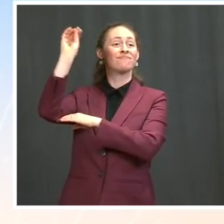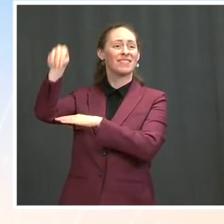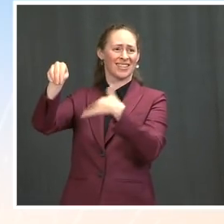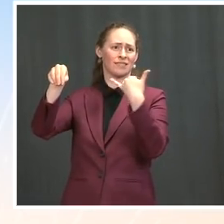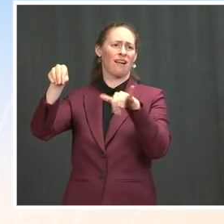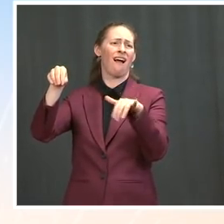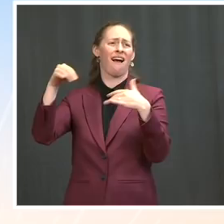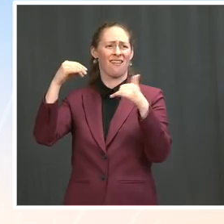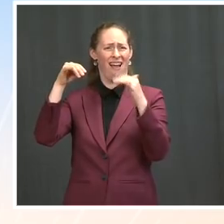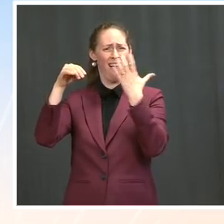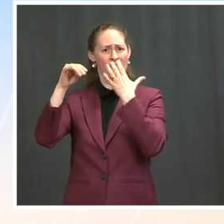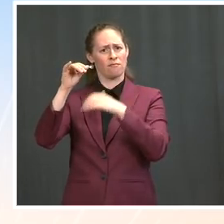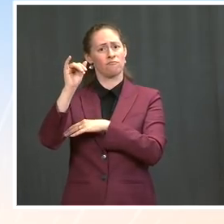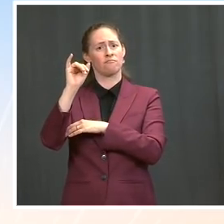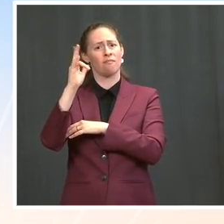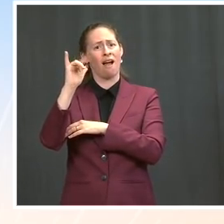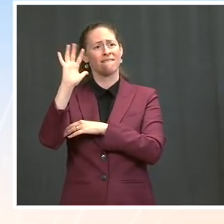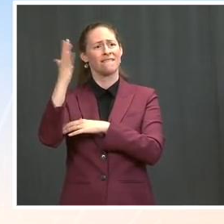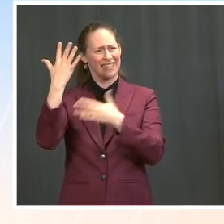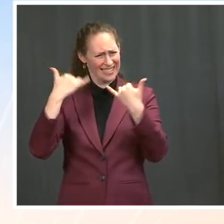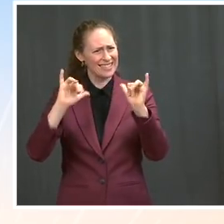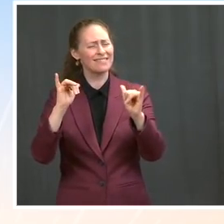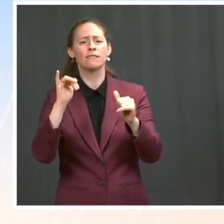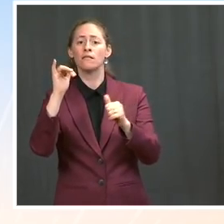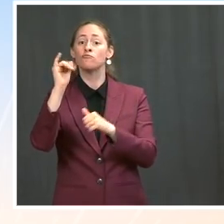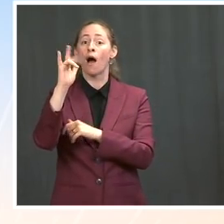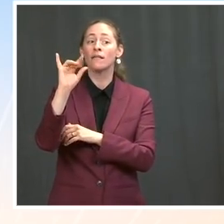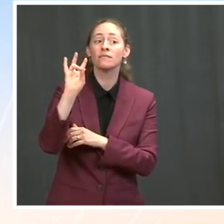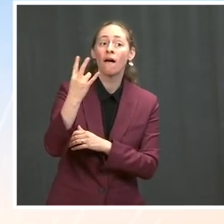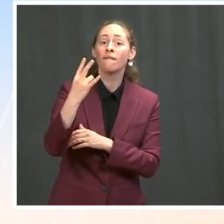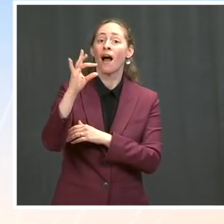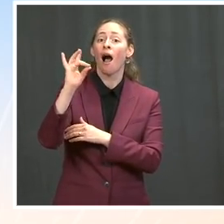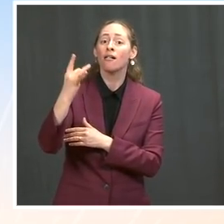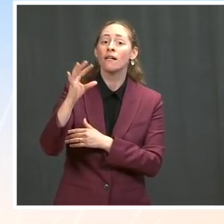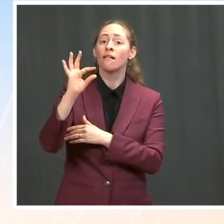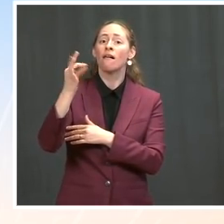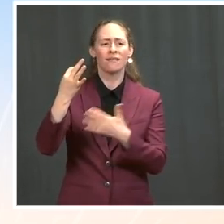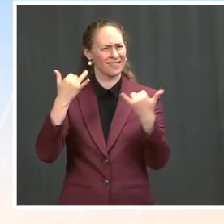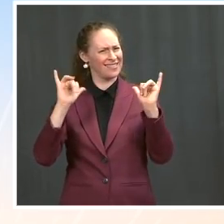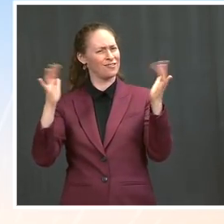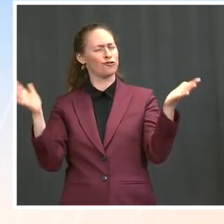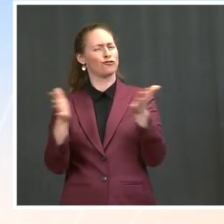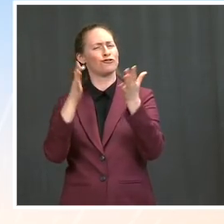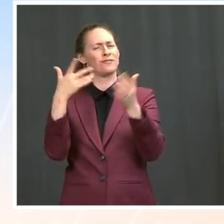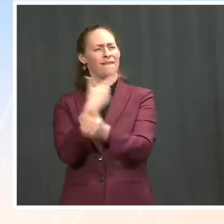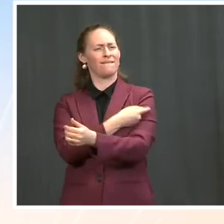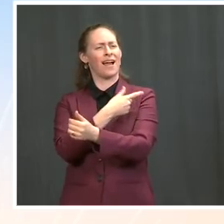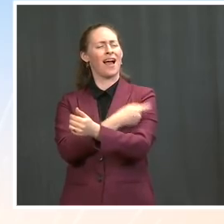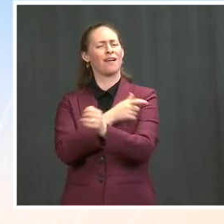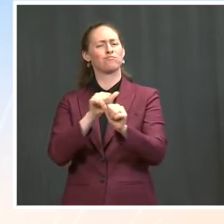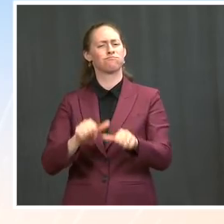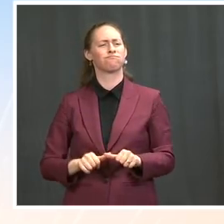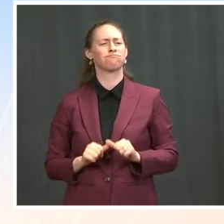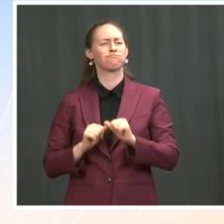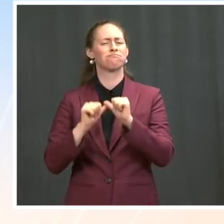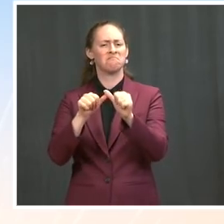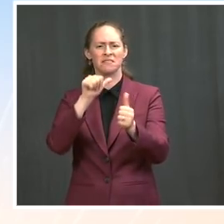on July 7th, on July 10th. That is still going to be -- continue to be part of our objective. But as we dig into the data, we know that what we're seeing